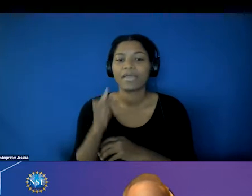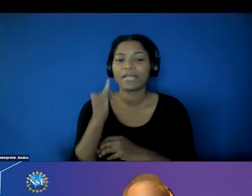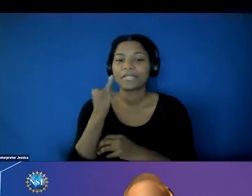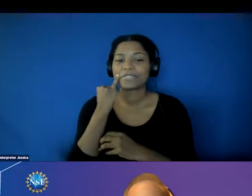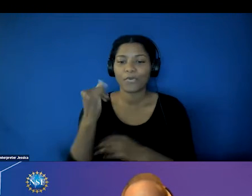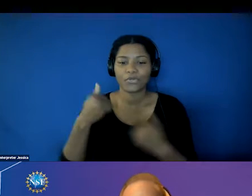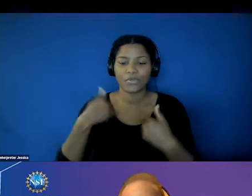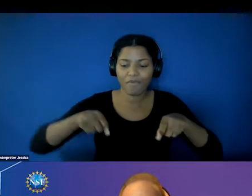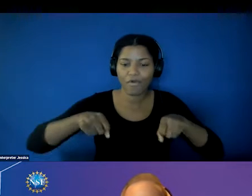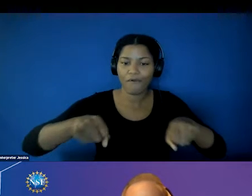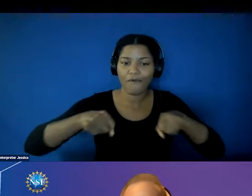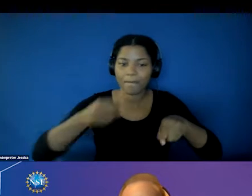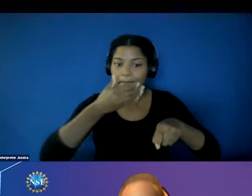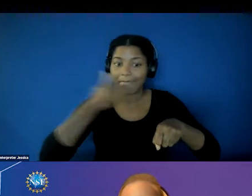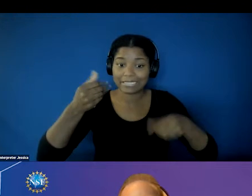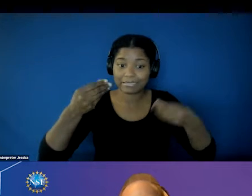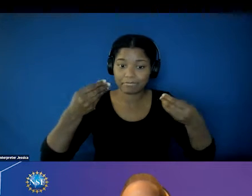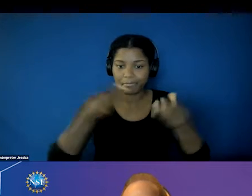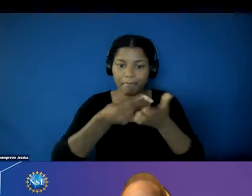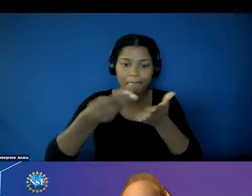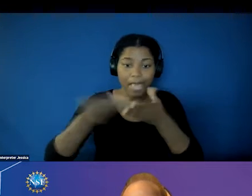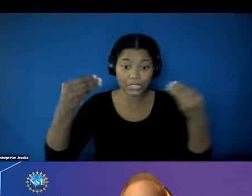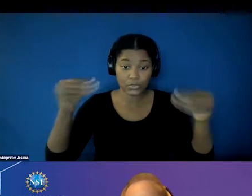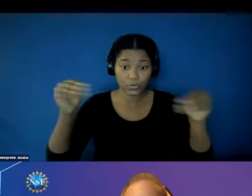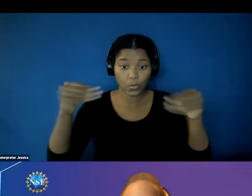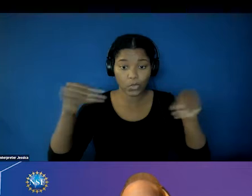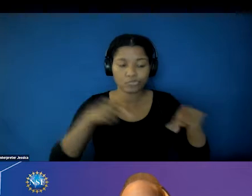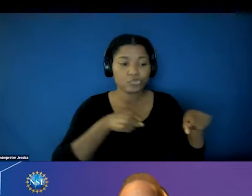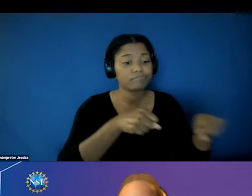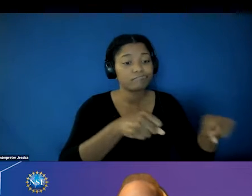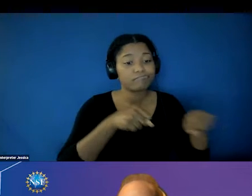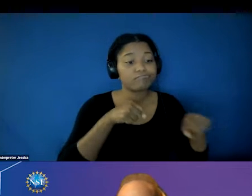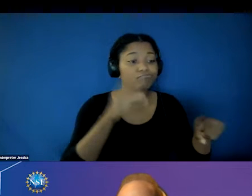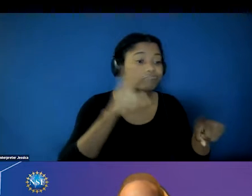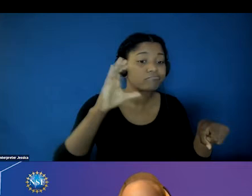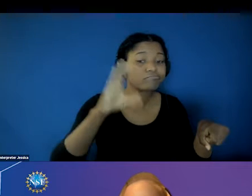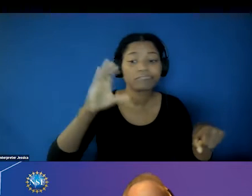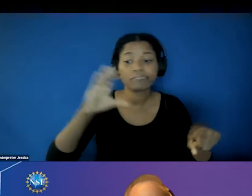and you go up and down the aisles until you find your favorite 500 megahertz NMR and you put it